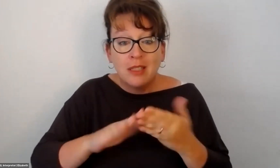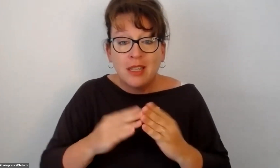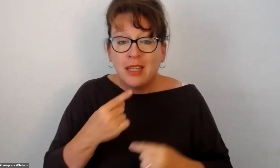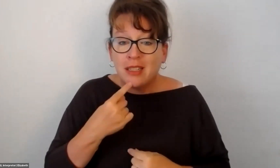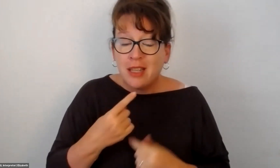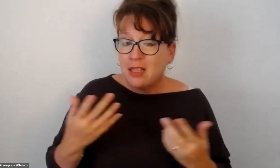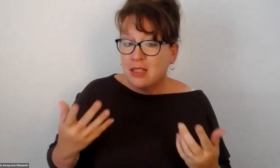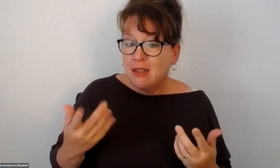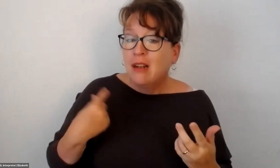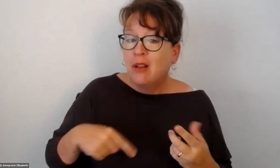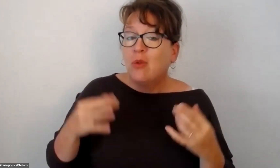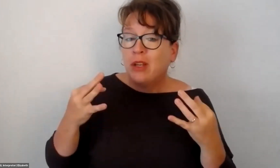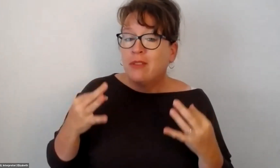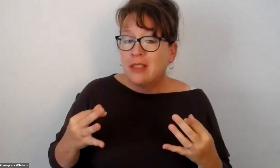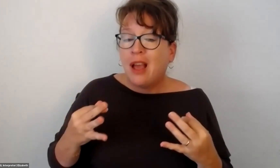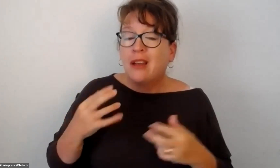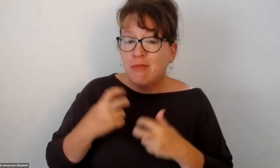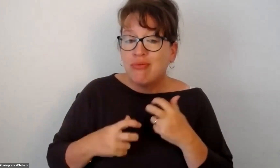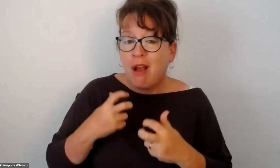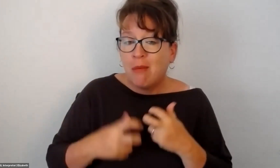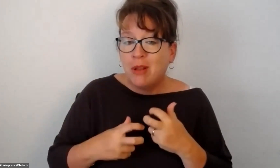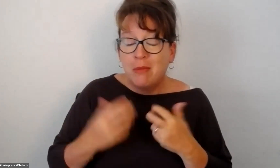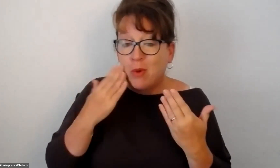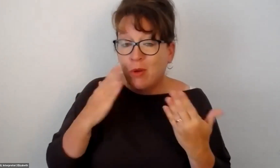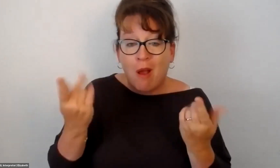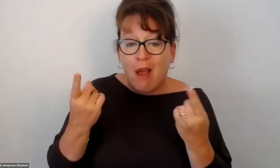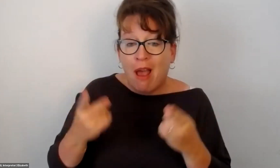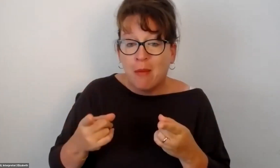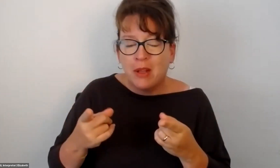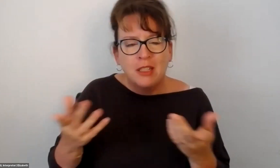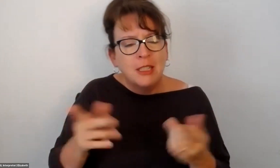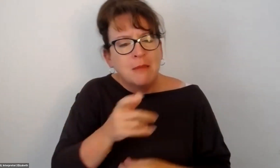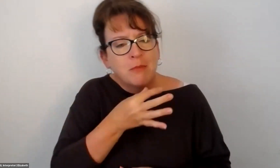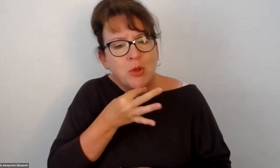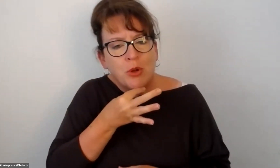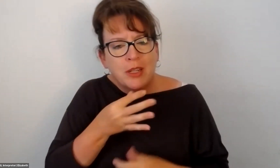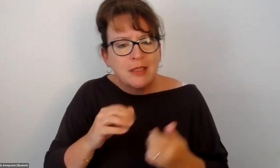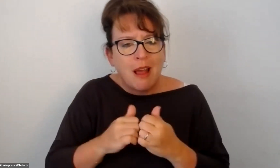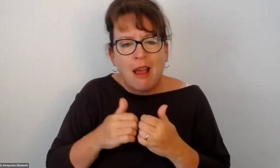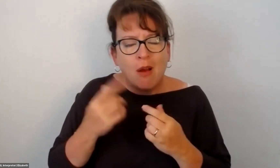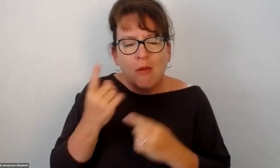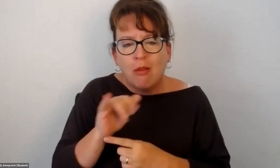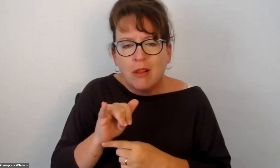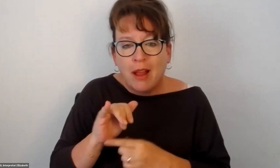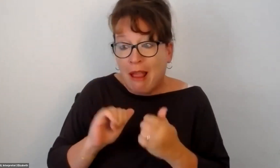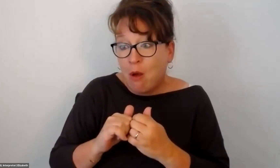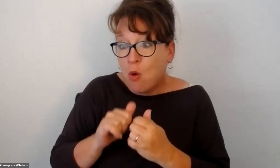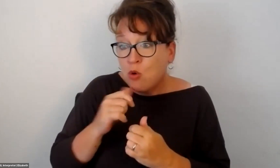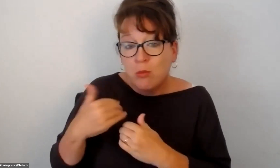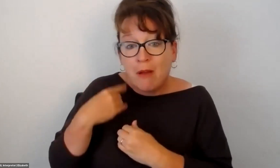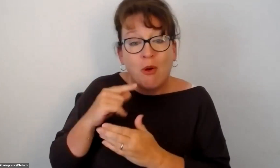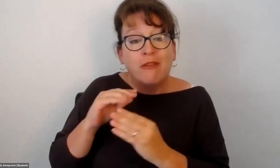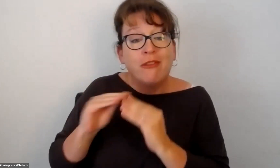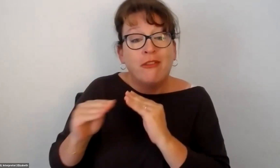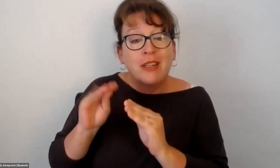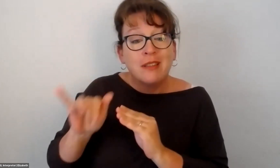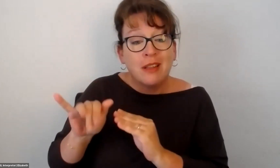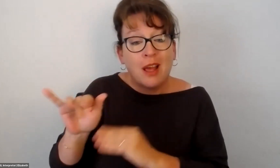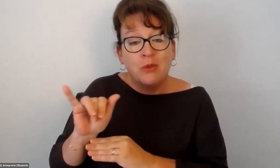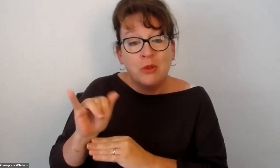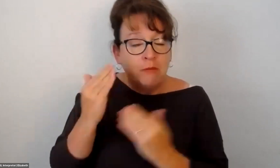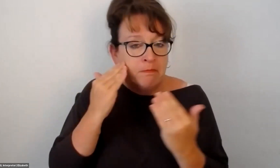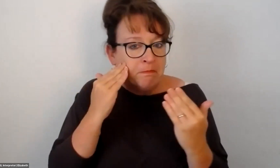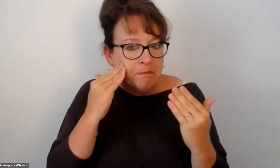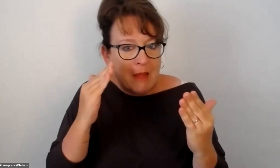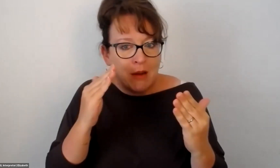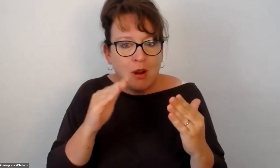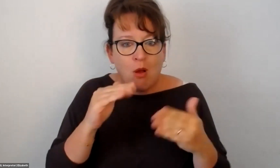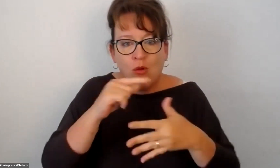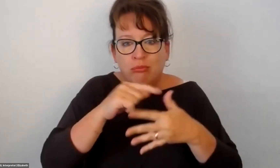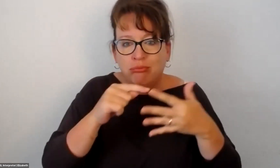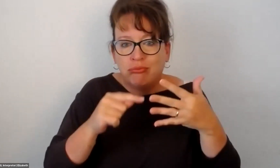And that is a hallmark that we are really very thoughtfully thinking about and have thought about